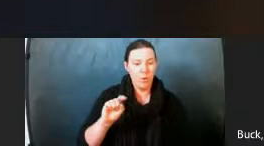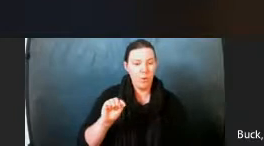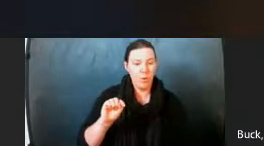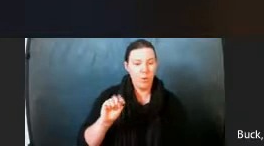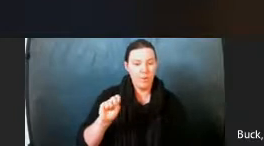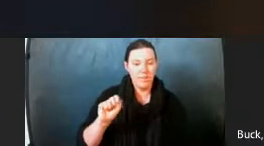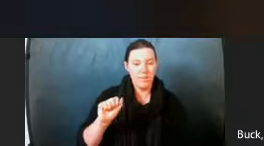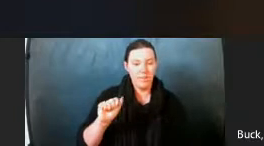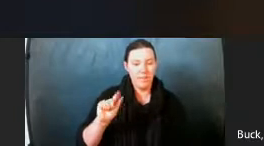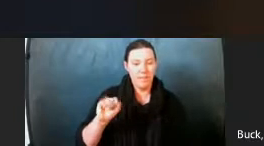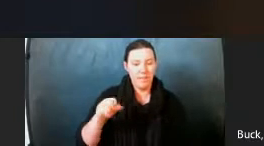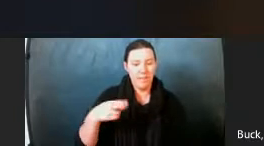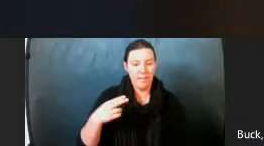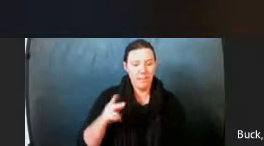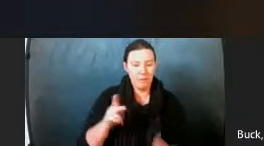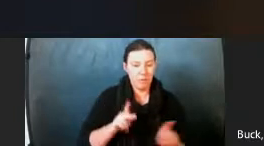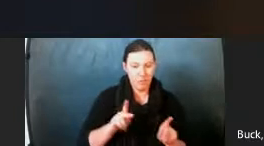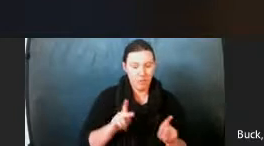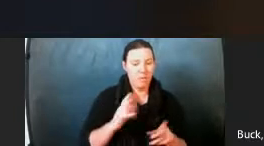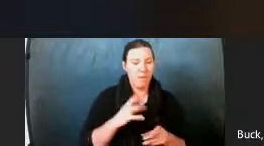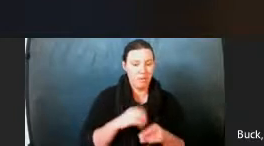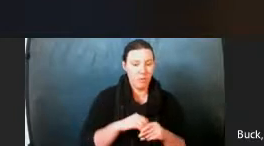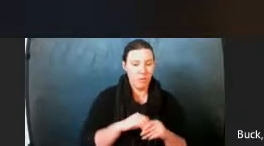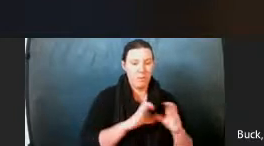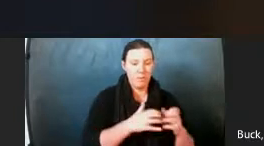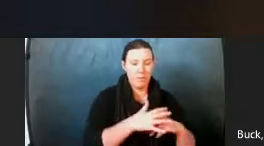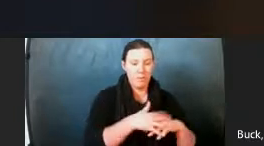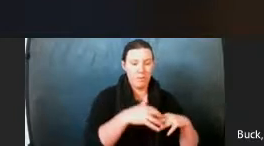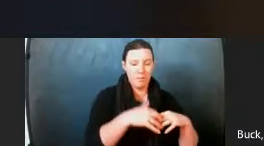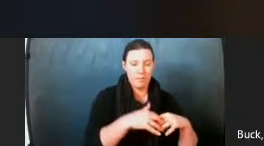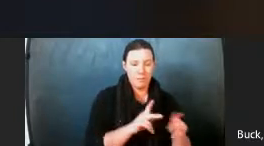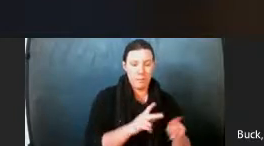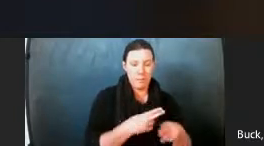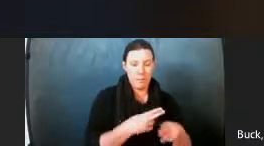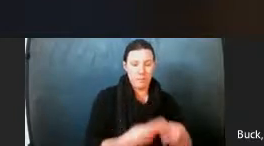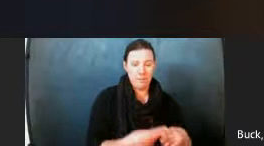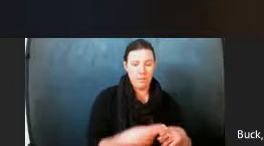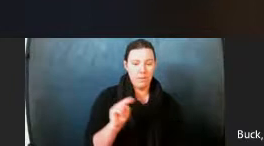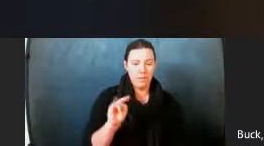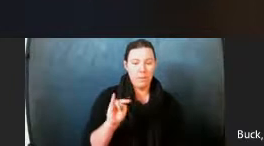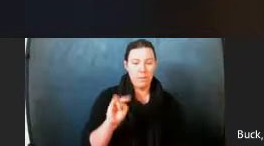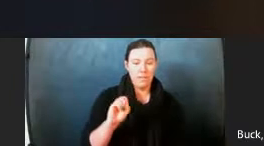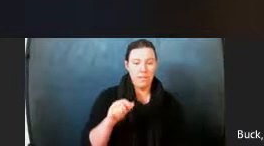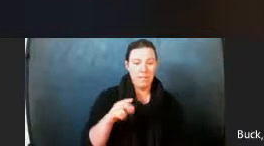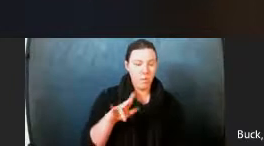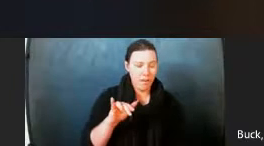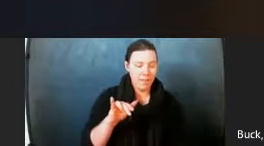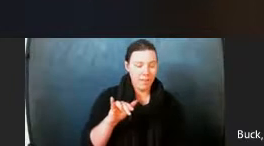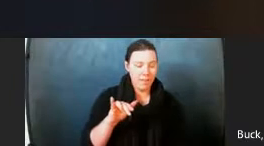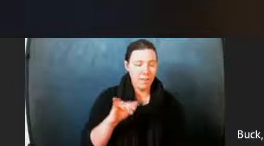as the Nisqually Squaxin Island and confederate tribes of the sha-hay-less Reservation.